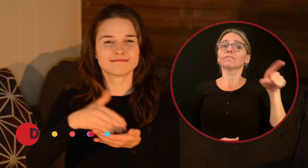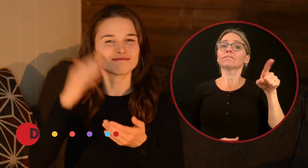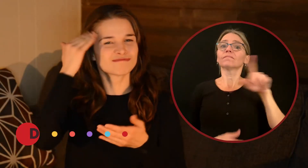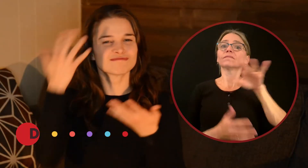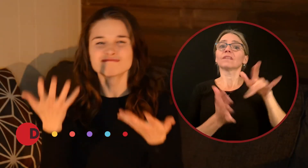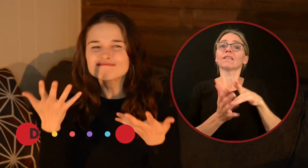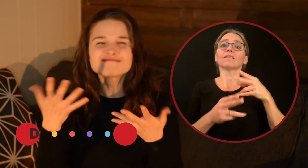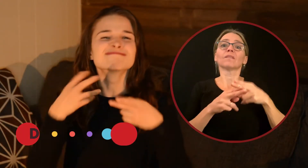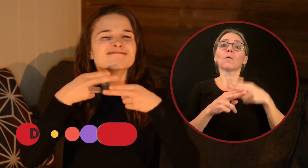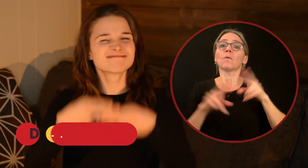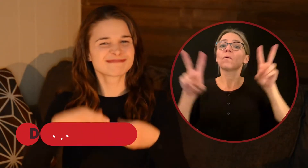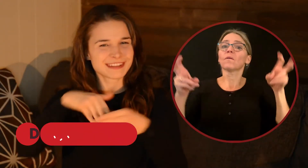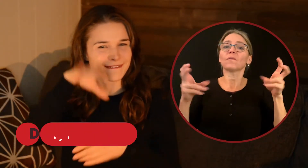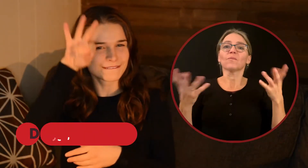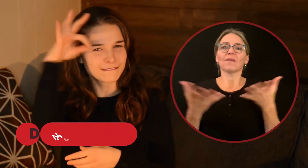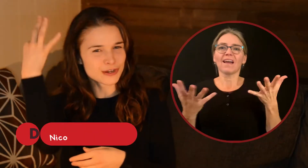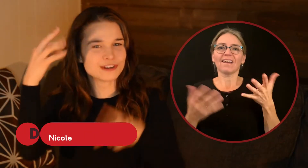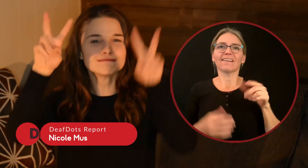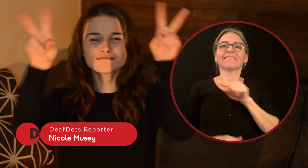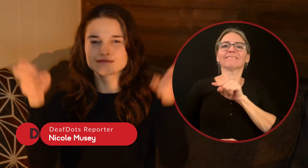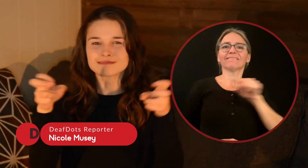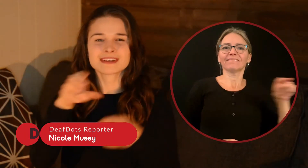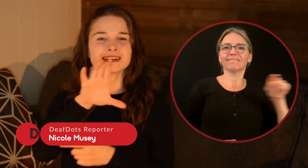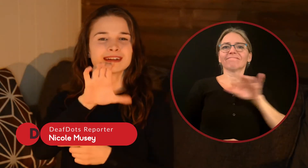[Nicole]: Yes, that Center is known in French as